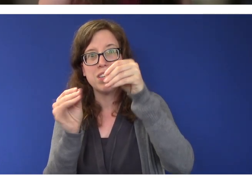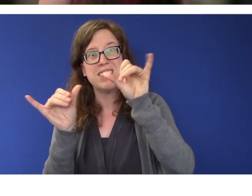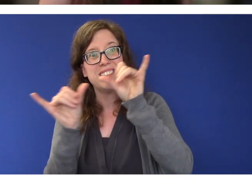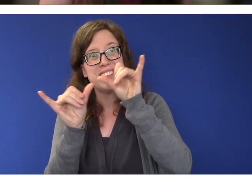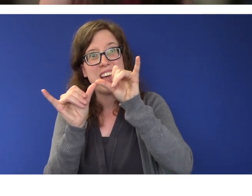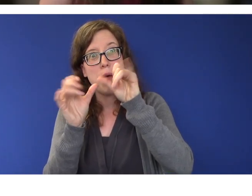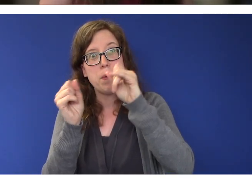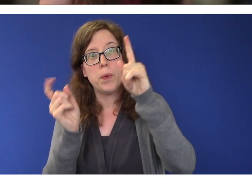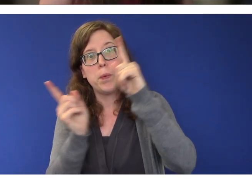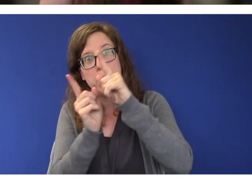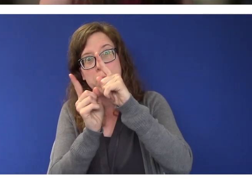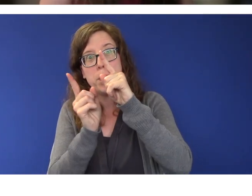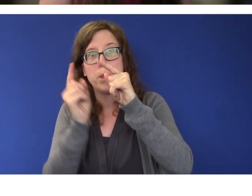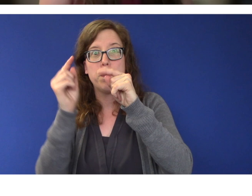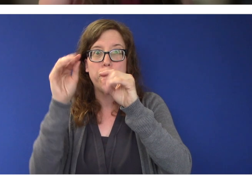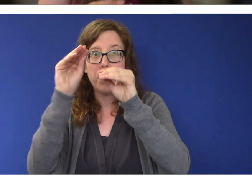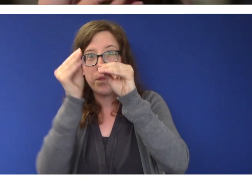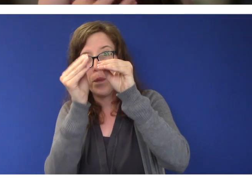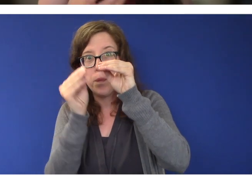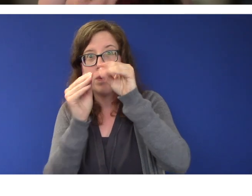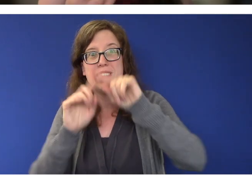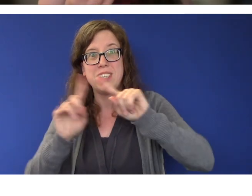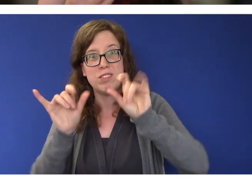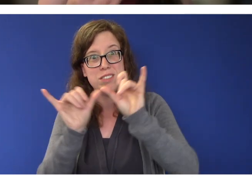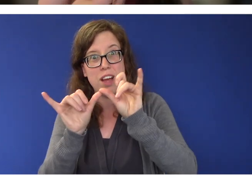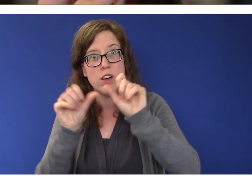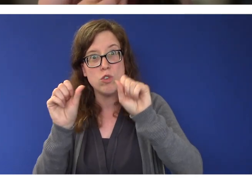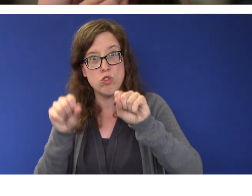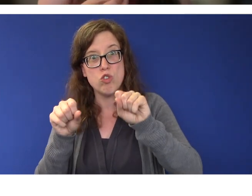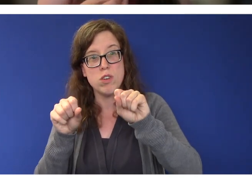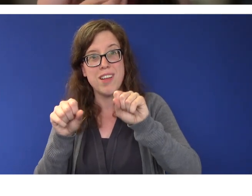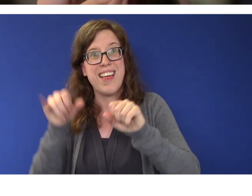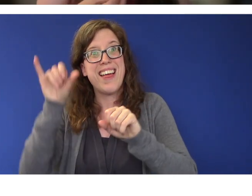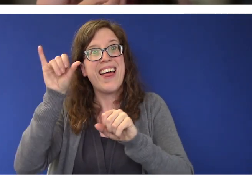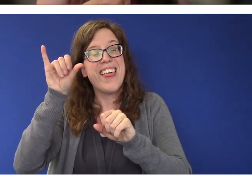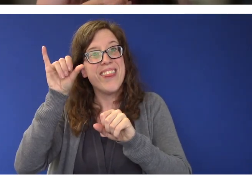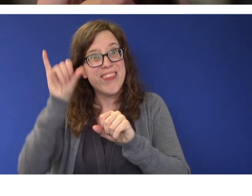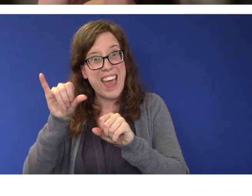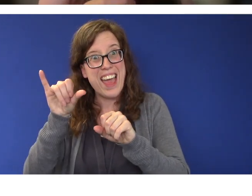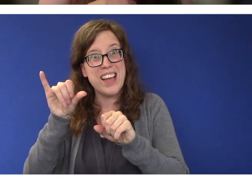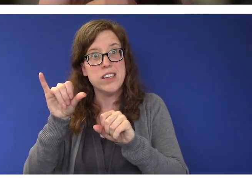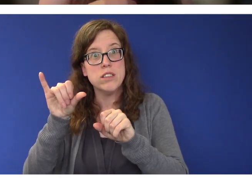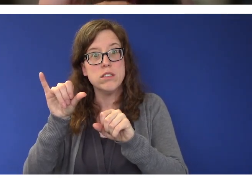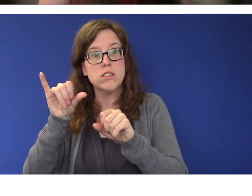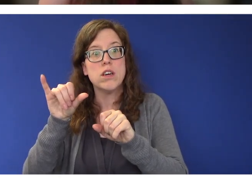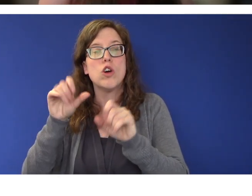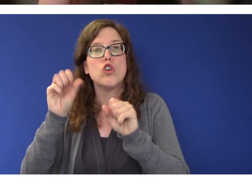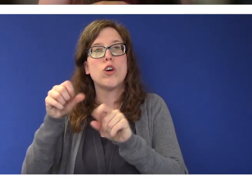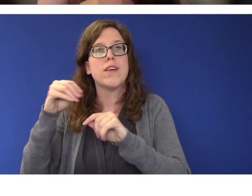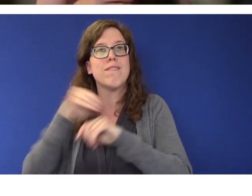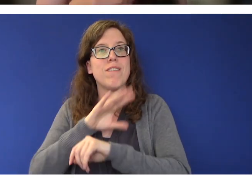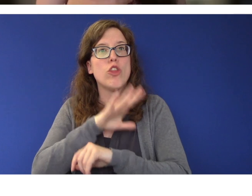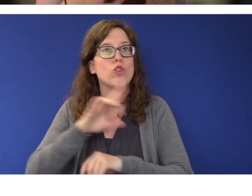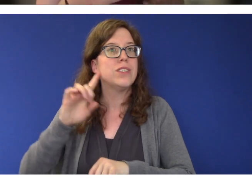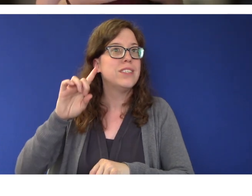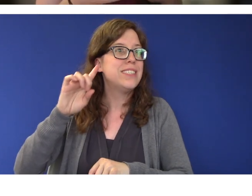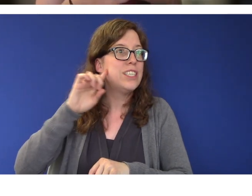ear may be impacted. But all of this can impact the use of hearing technology either because the